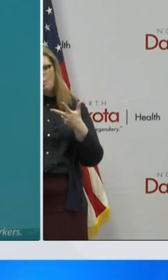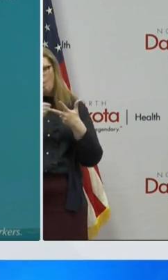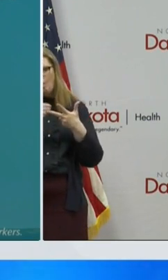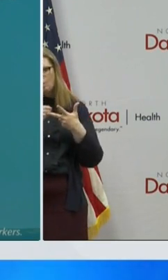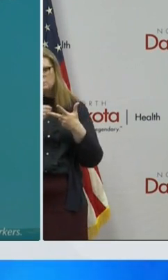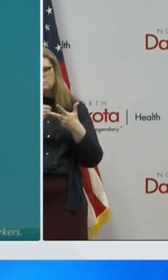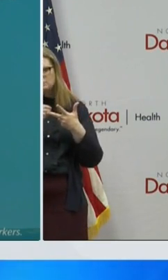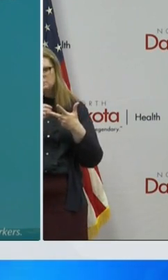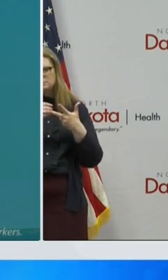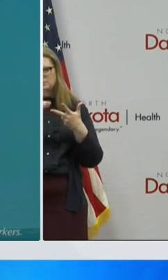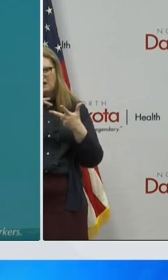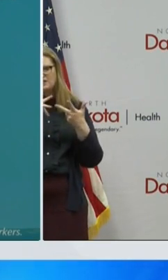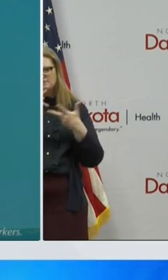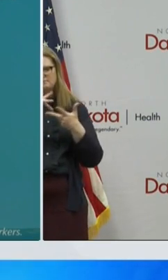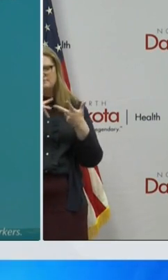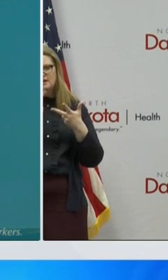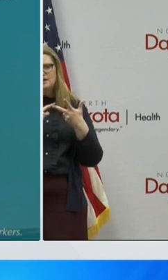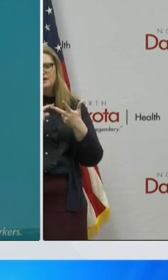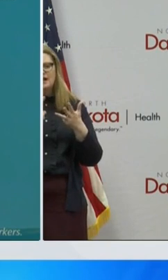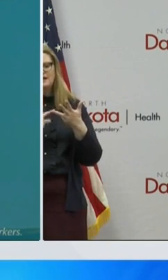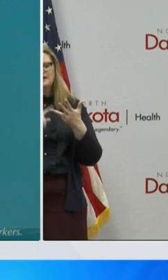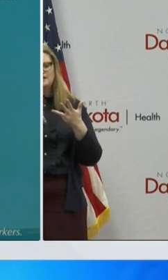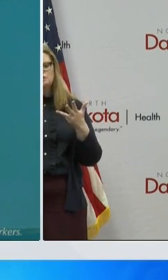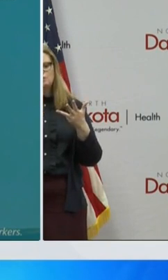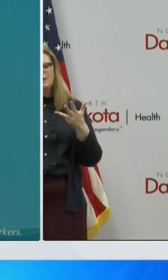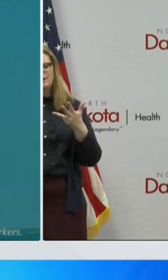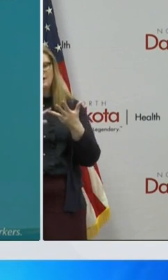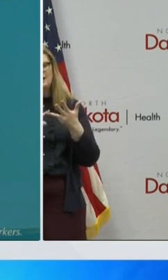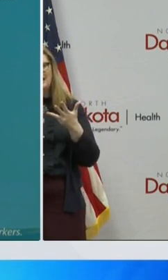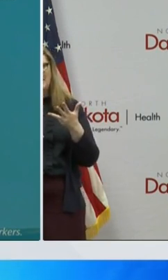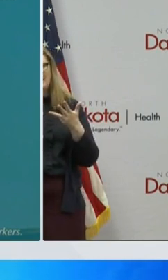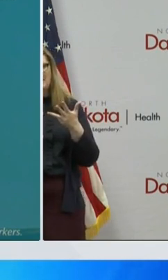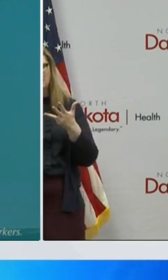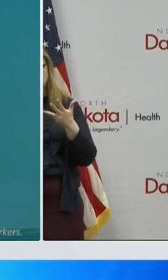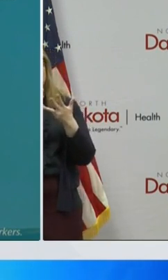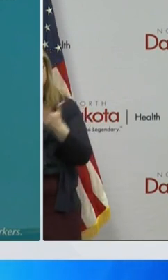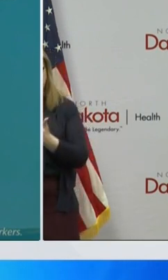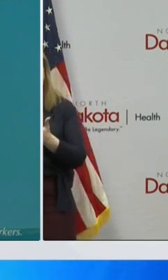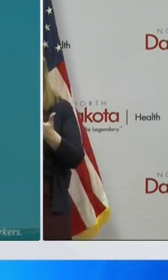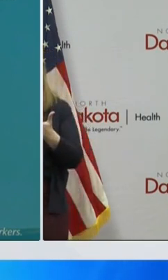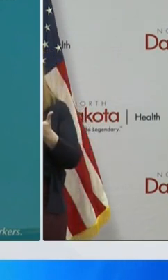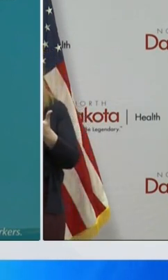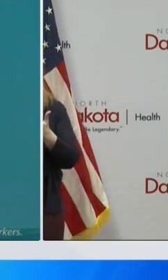TRACING INVESTIGATION. EIGHT OF THEM WERE CLOSE CONTACTS BUT NOT MEMBERS WORKING